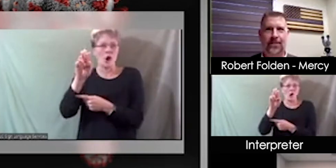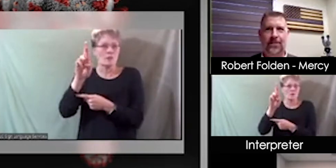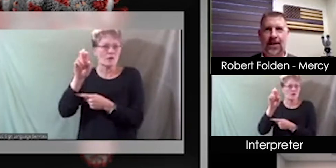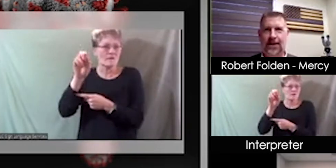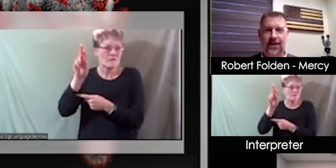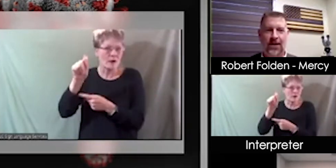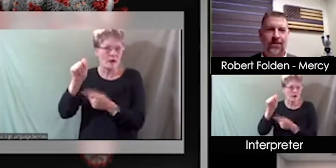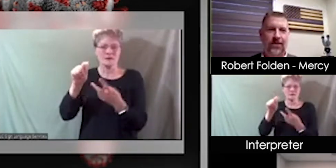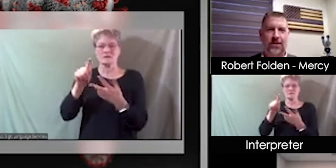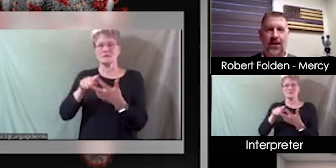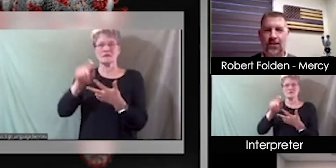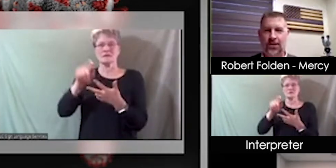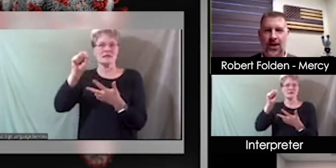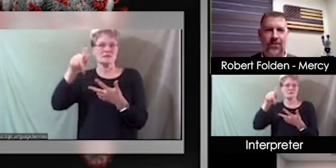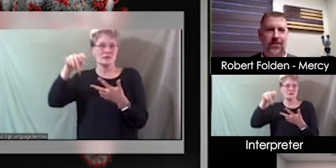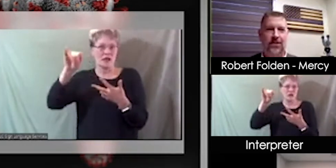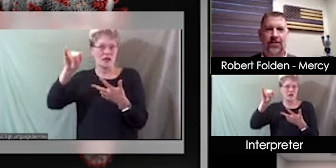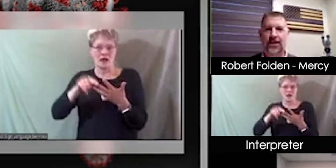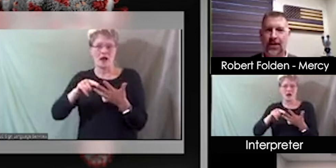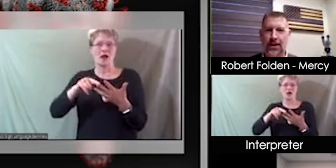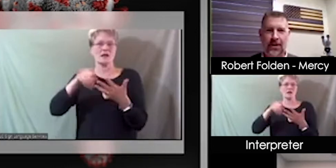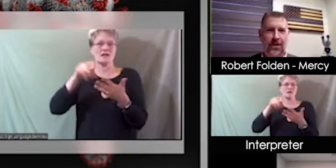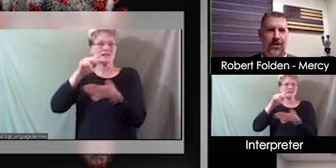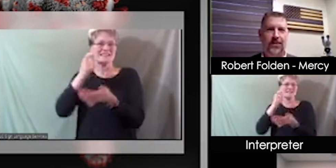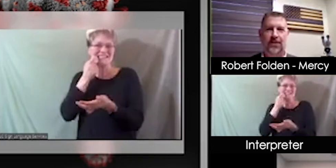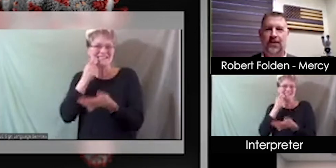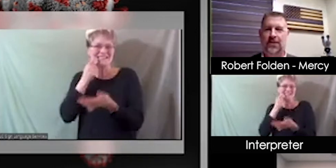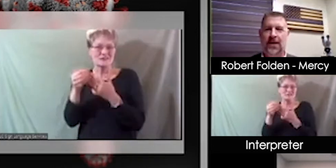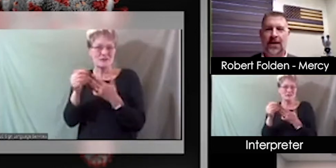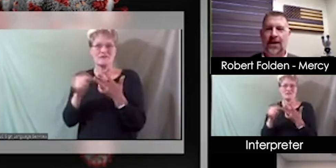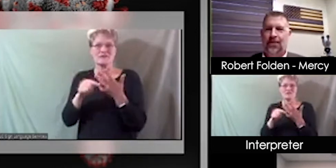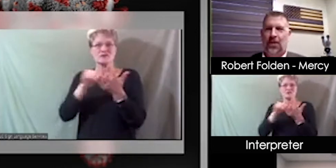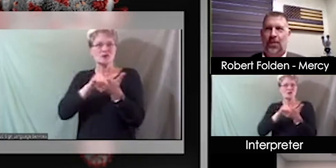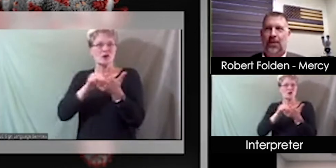dentist's offices, doctor's offices veterinarian offices,